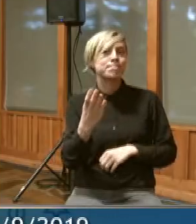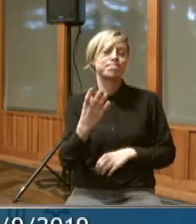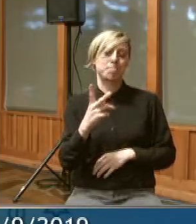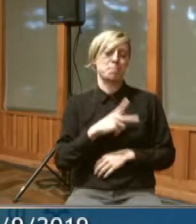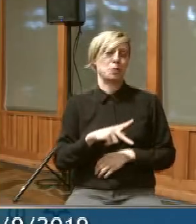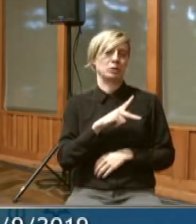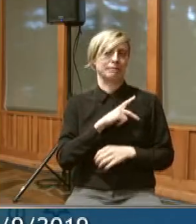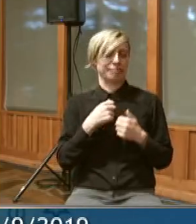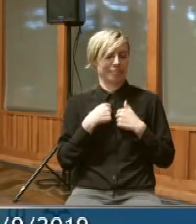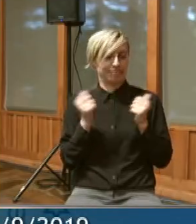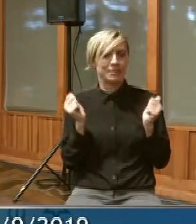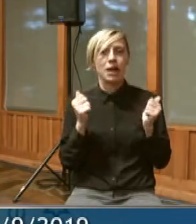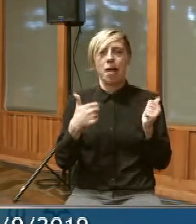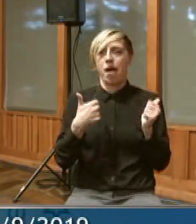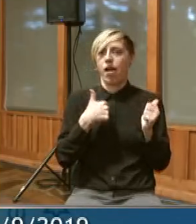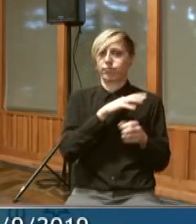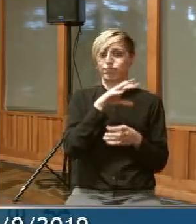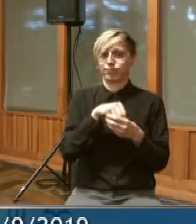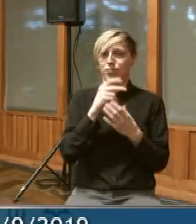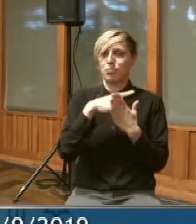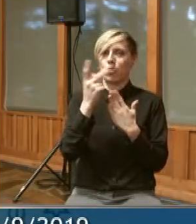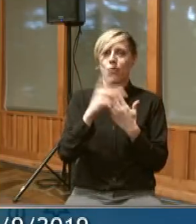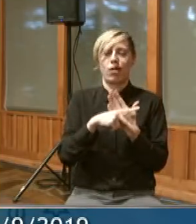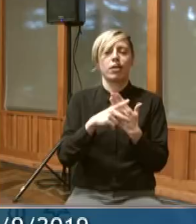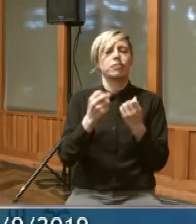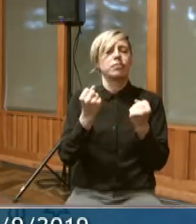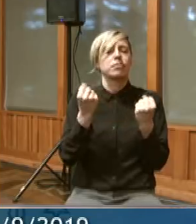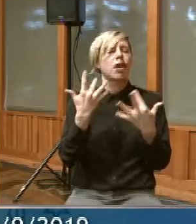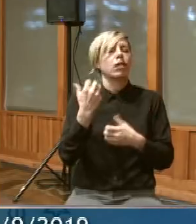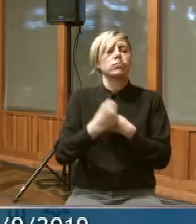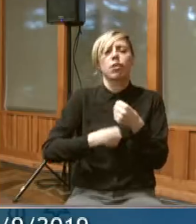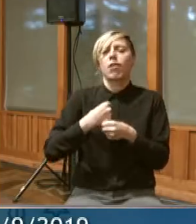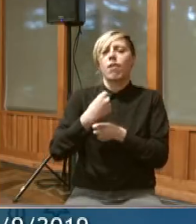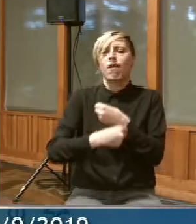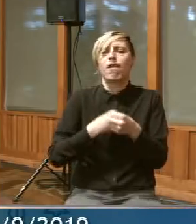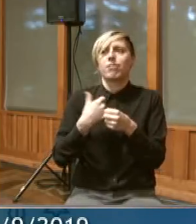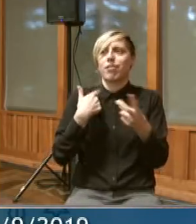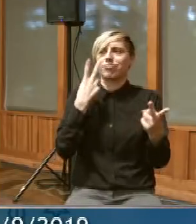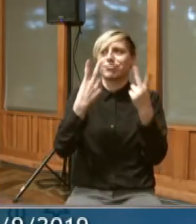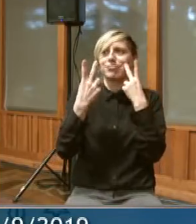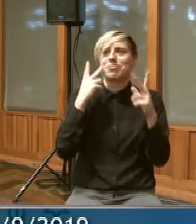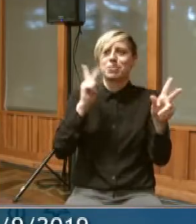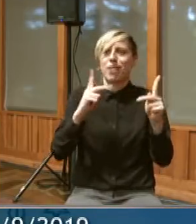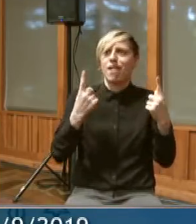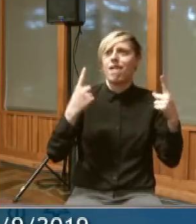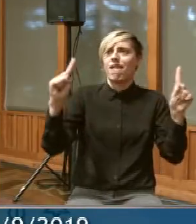FUNDING AND CITY FOR MANY, MANY YEARS. A QUICK PERSONAL DISCLOSURE, I HAVE BEEN WITH THIS PROGRAM FOR